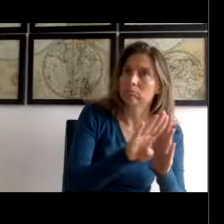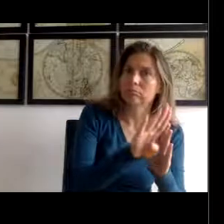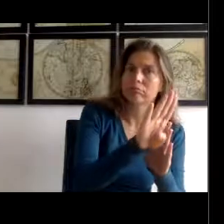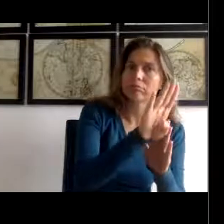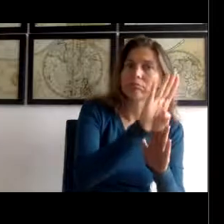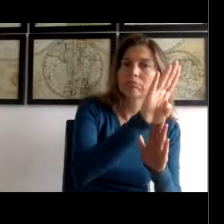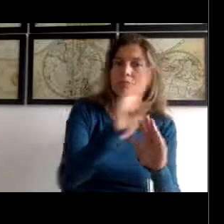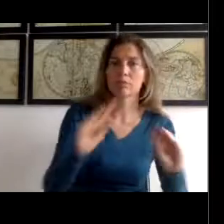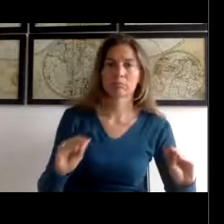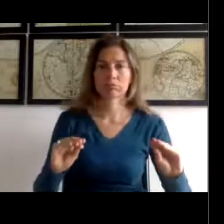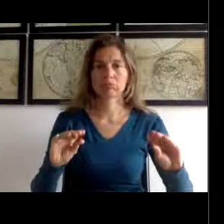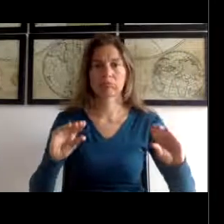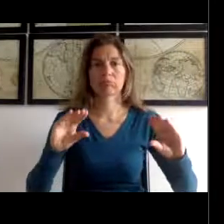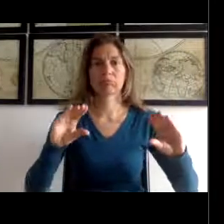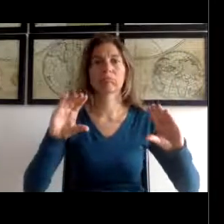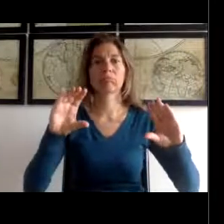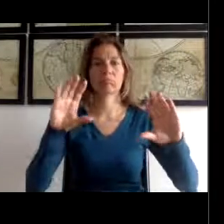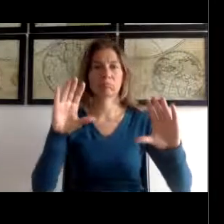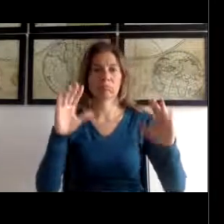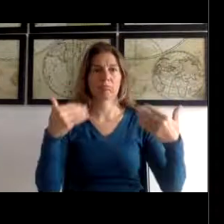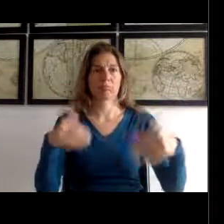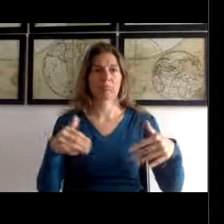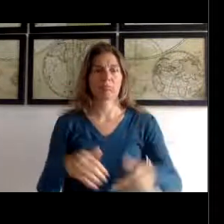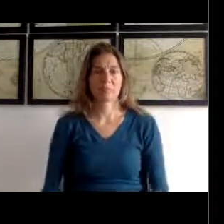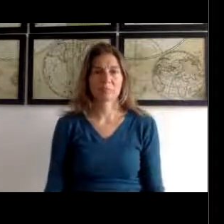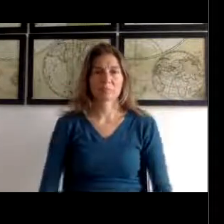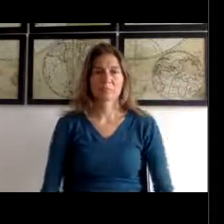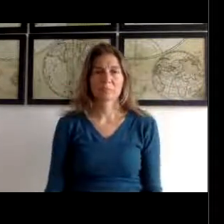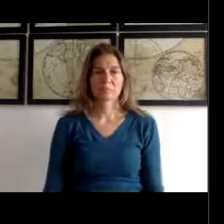So now after looking at the benefits, important to also recognize